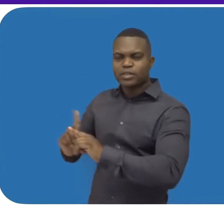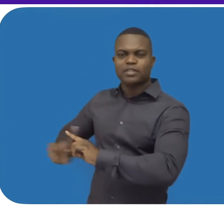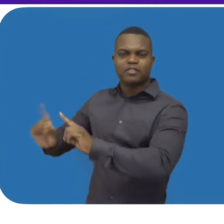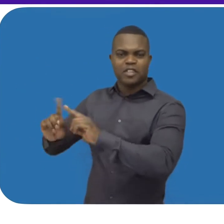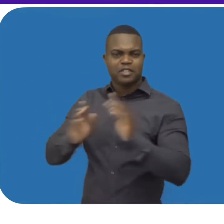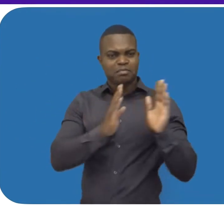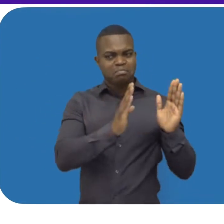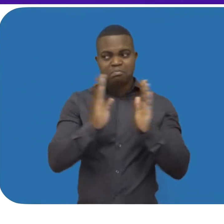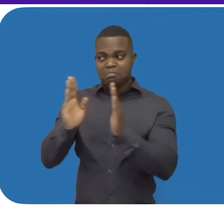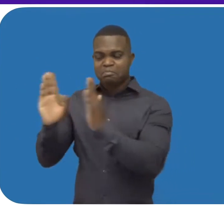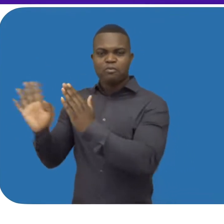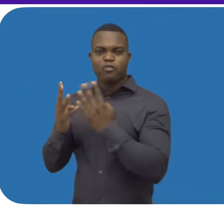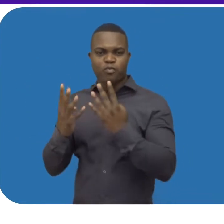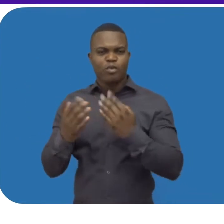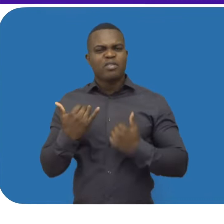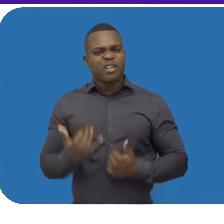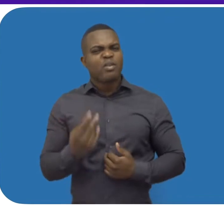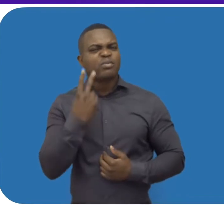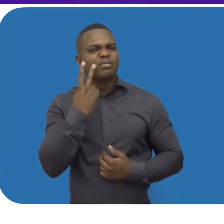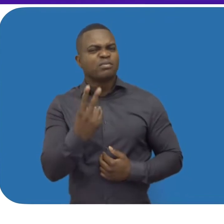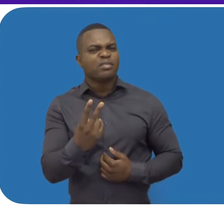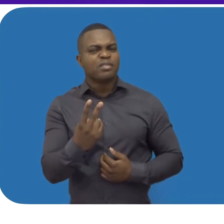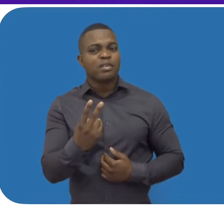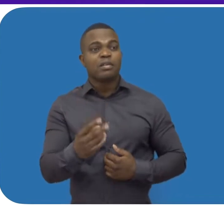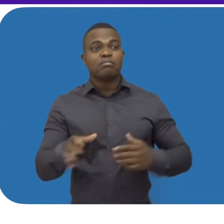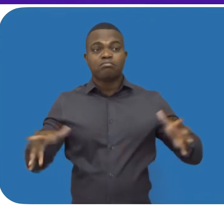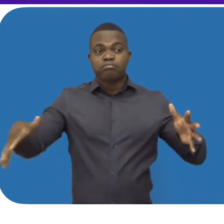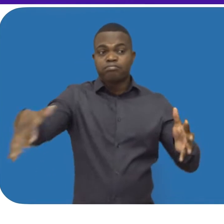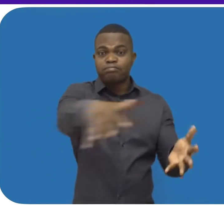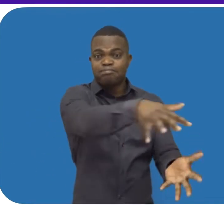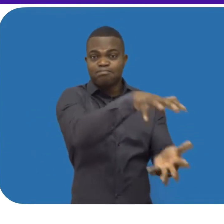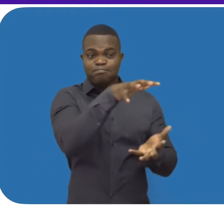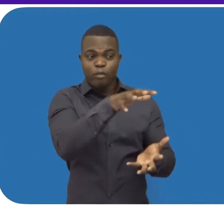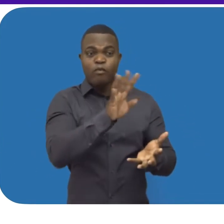Let’s start by looking at one of the 41 corpora that we have so far.